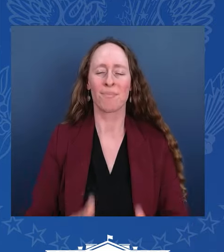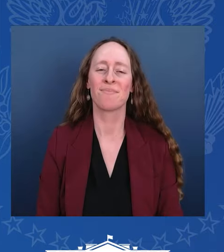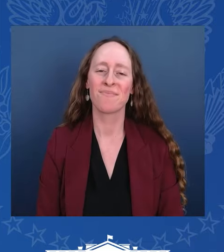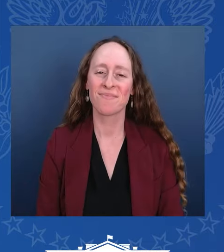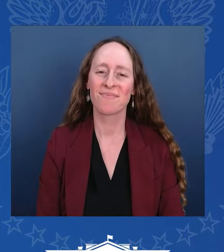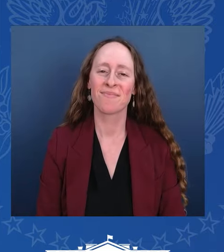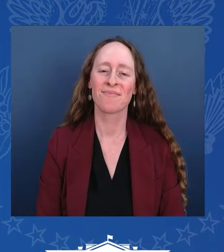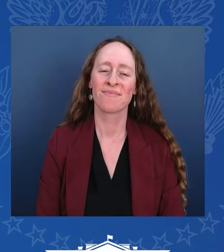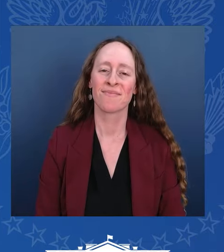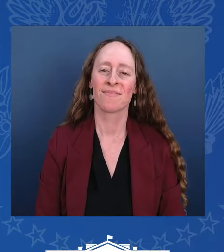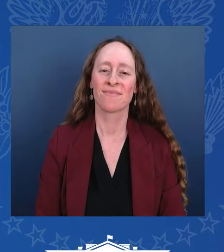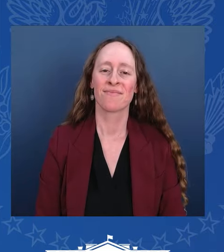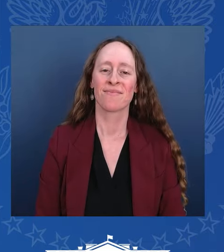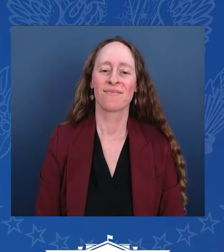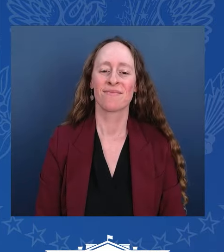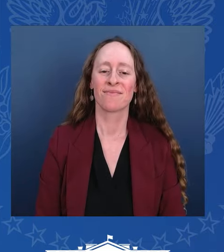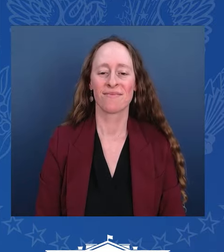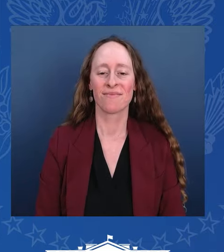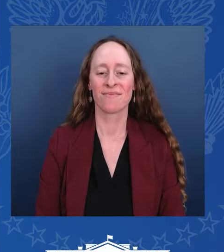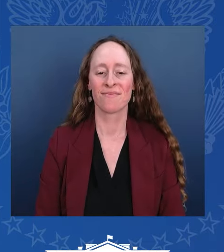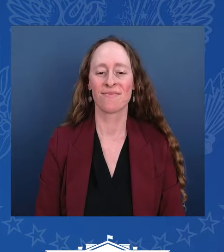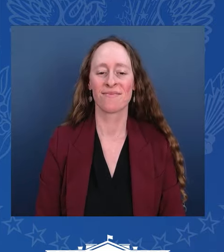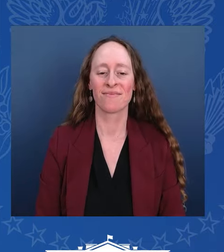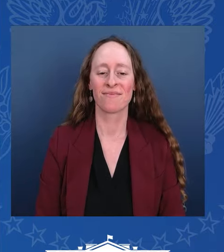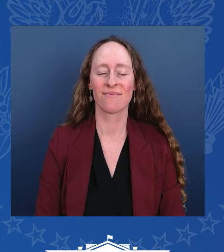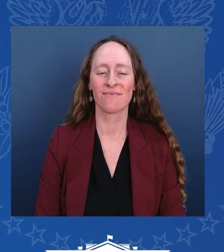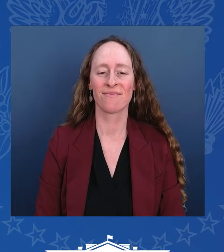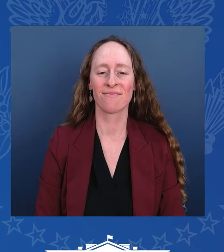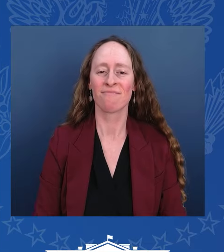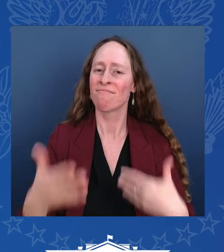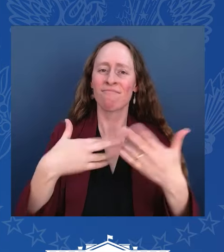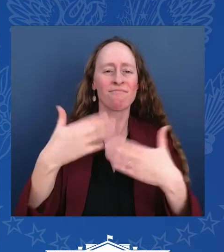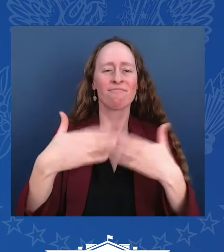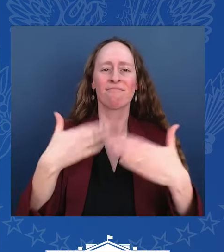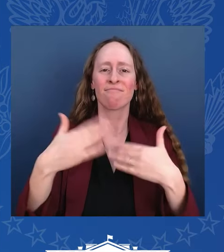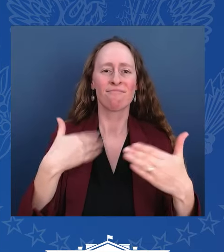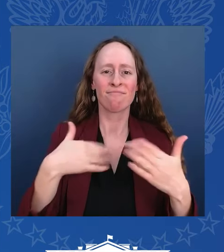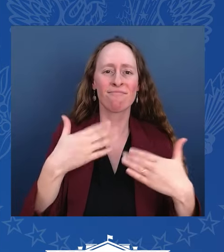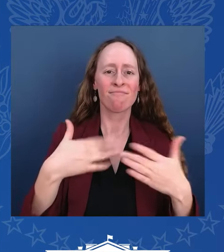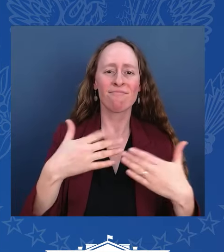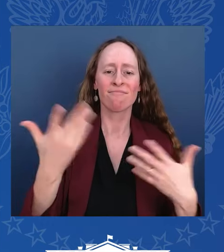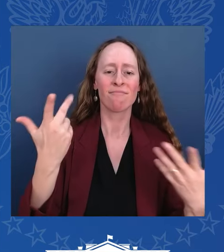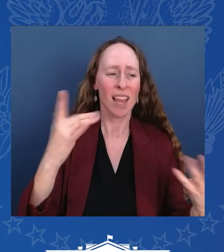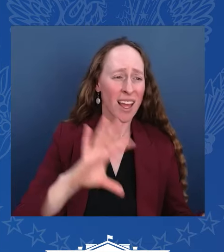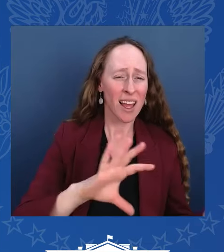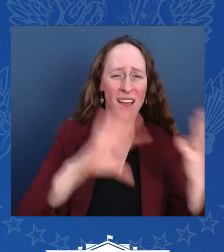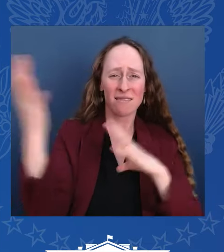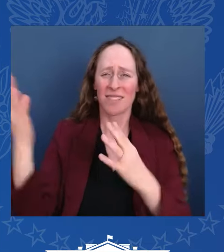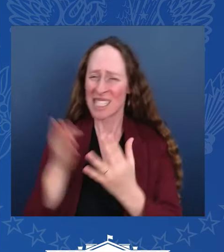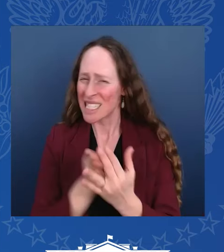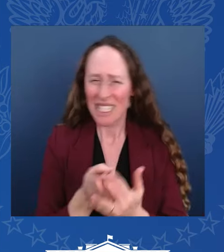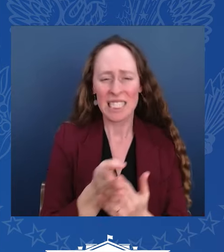No matter the challenge, no matter the test, please know this. You have a true partner in the Biden-Harris administration